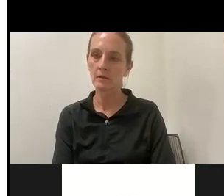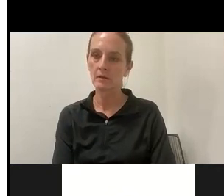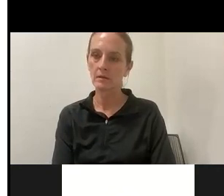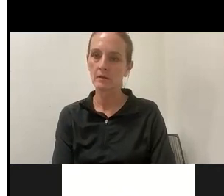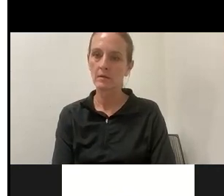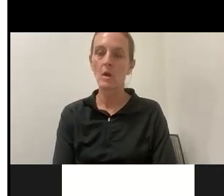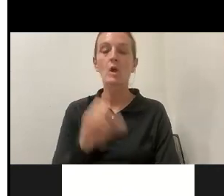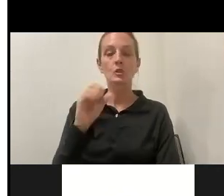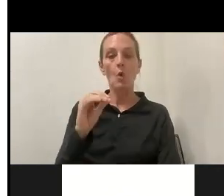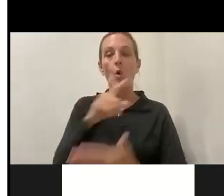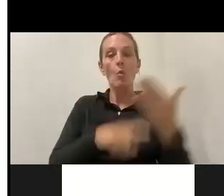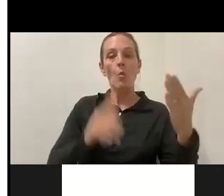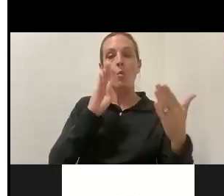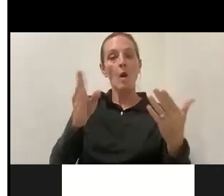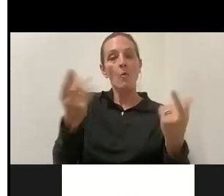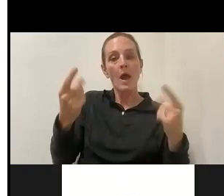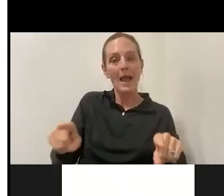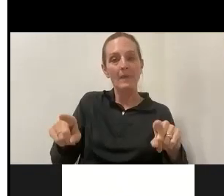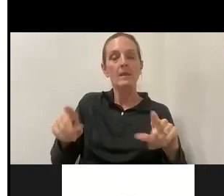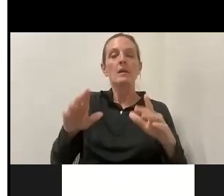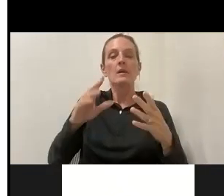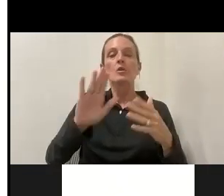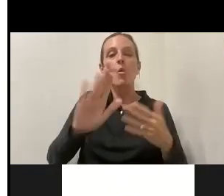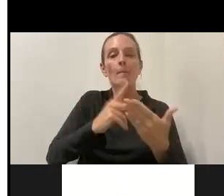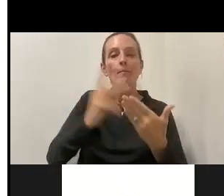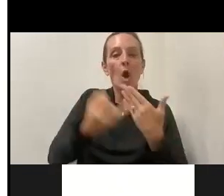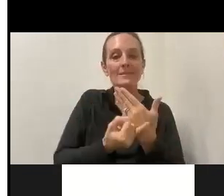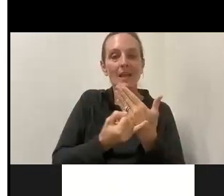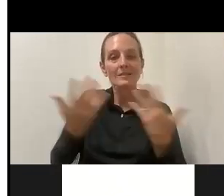What will you have to show for your project? These are your deliverables, these are things